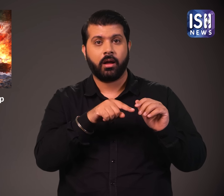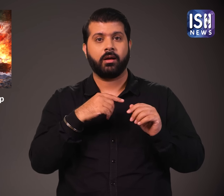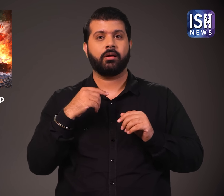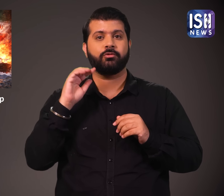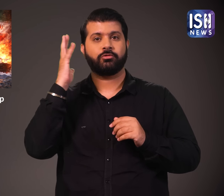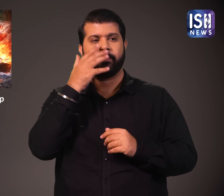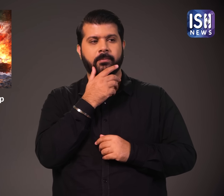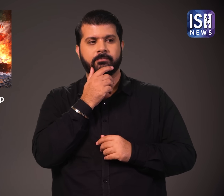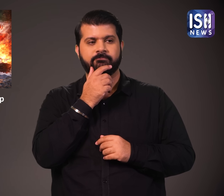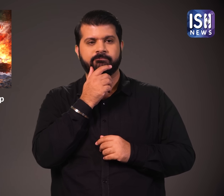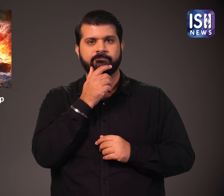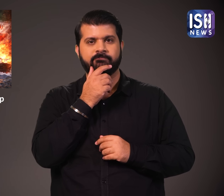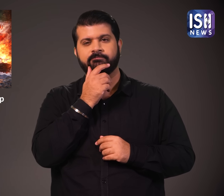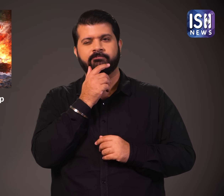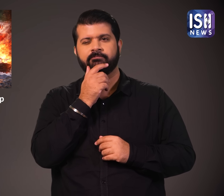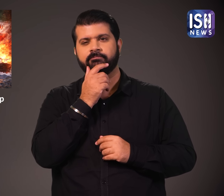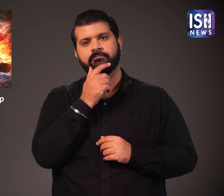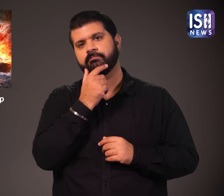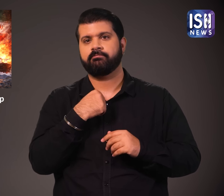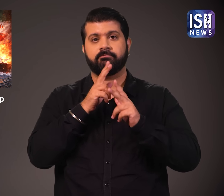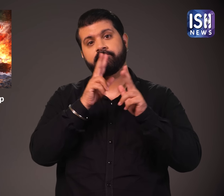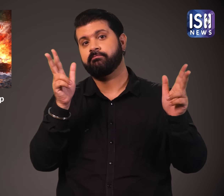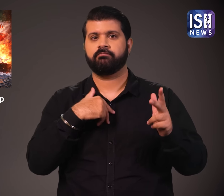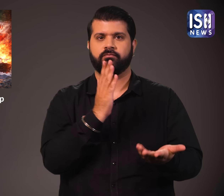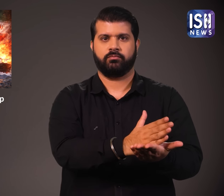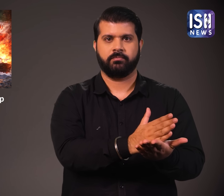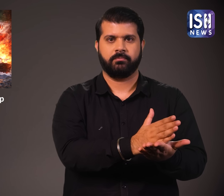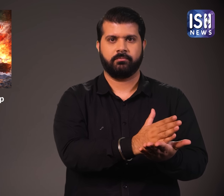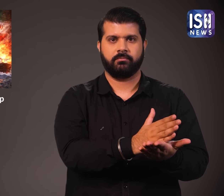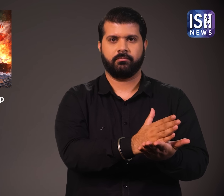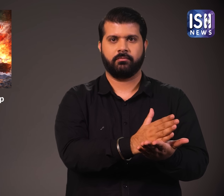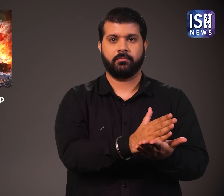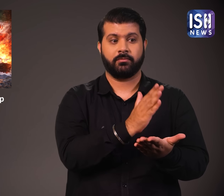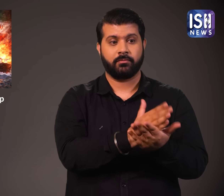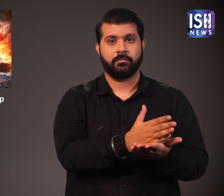Trump observed this and is now pushing for a complete blockade.